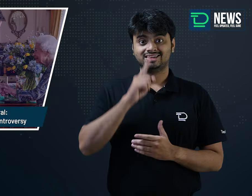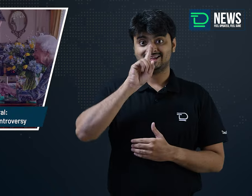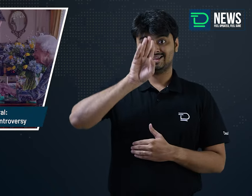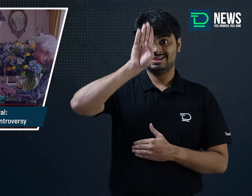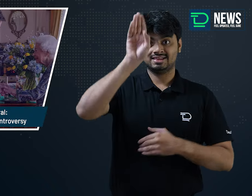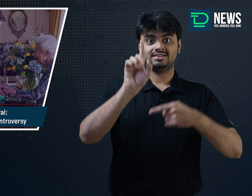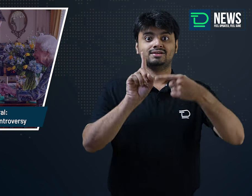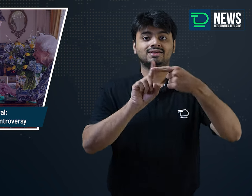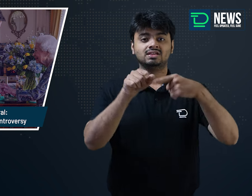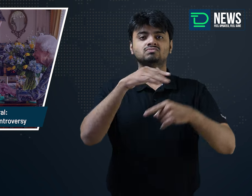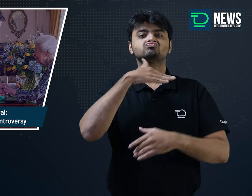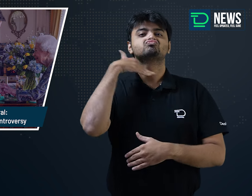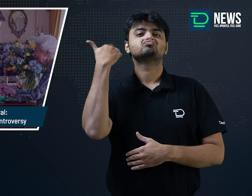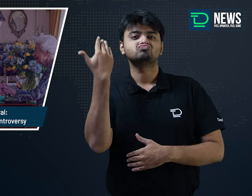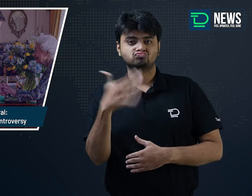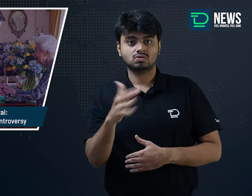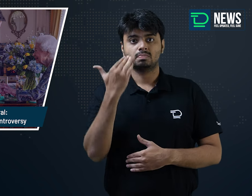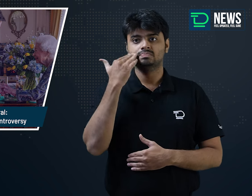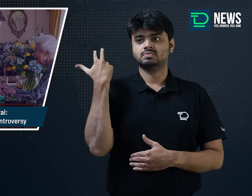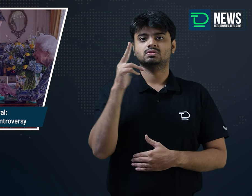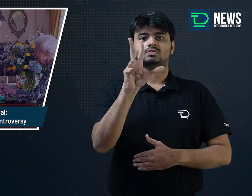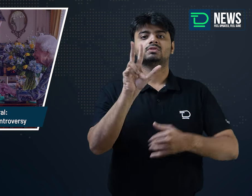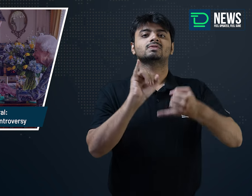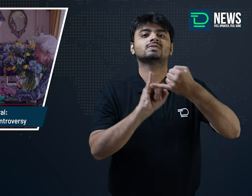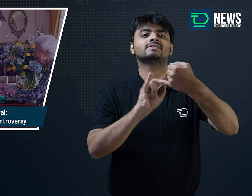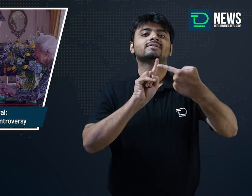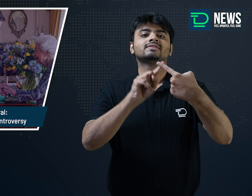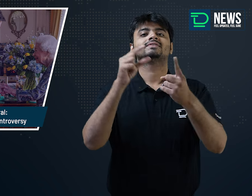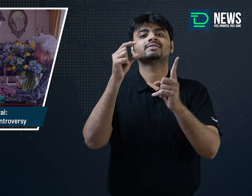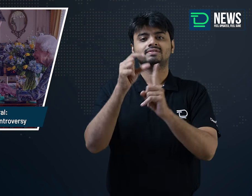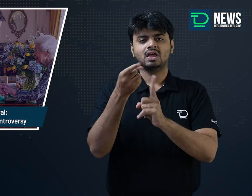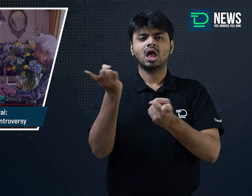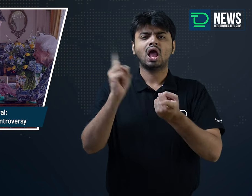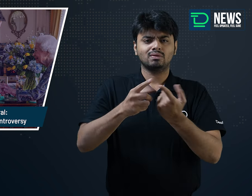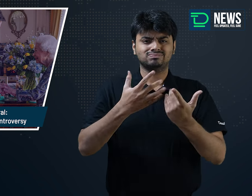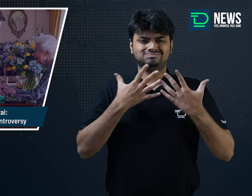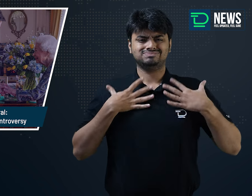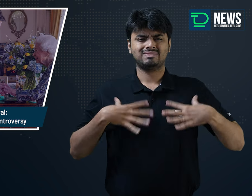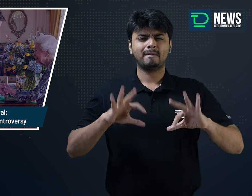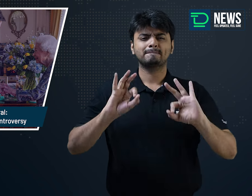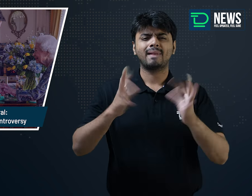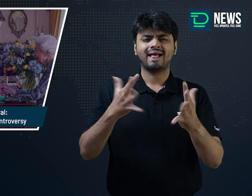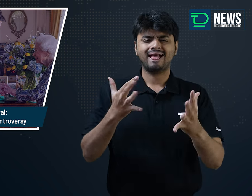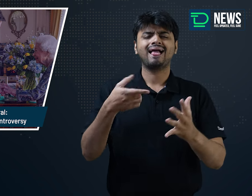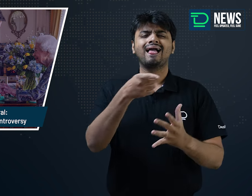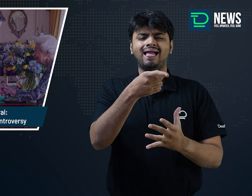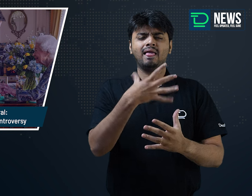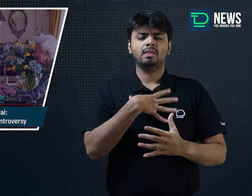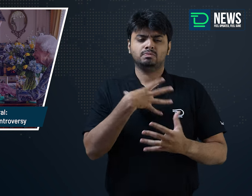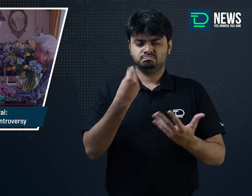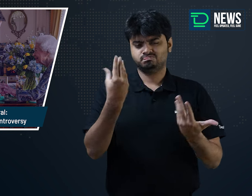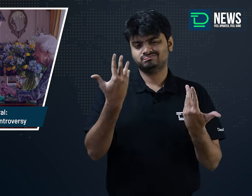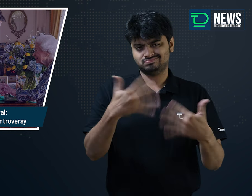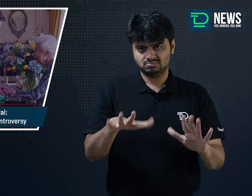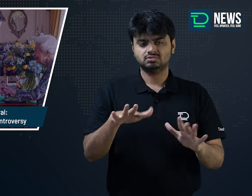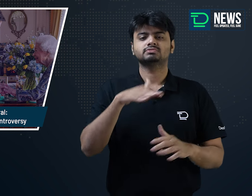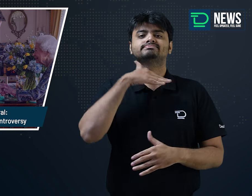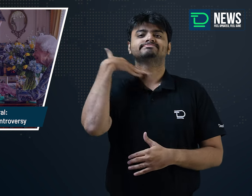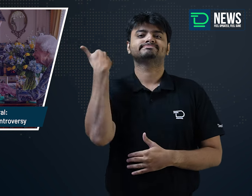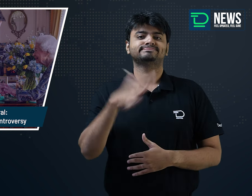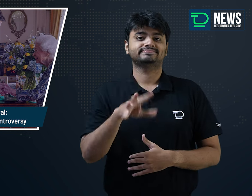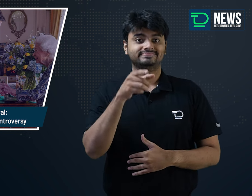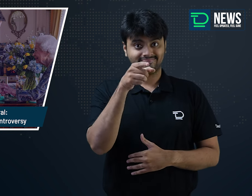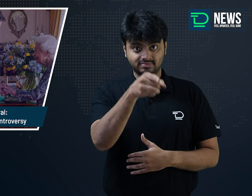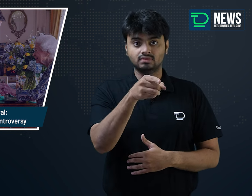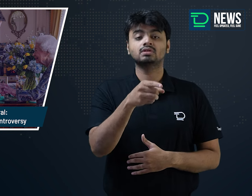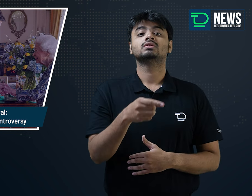Queen Elizabeth II of England died on the 8th due to ill health.